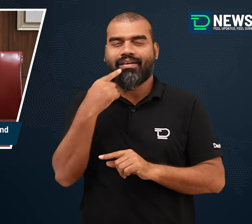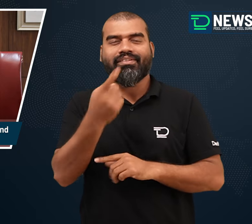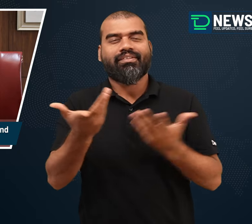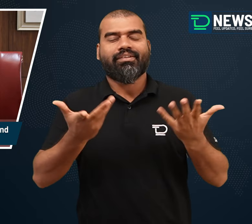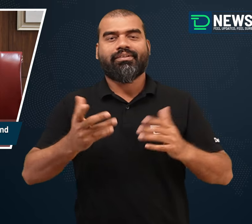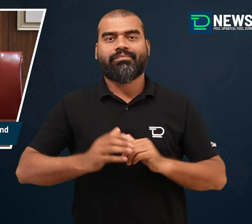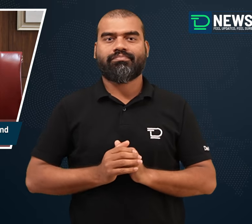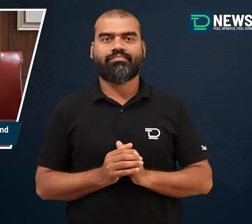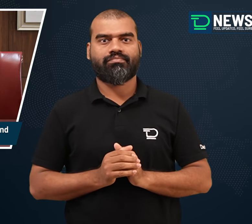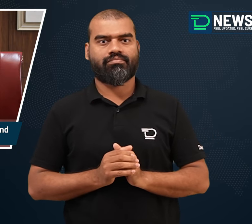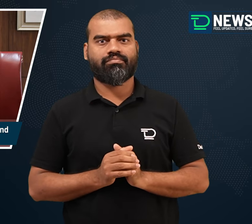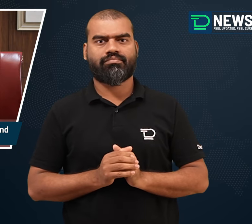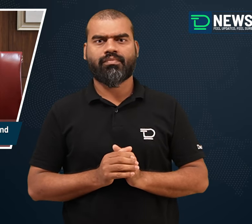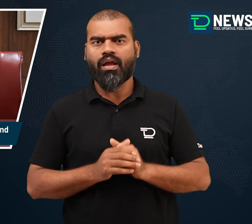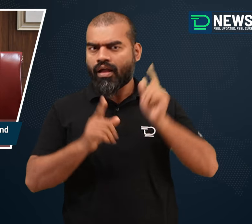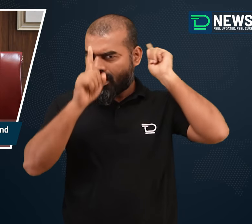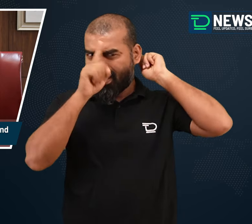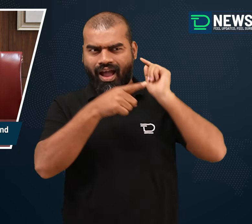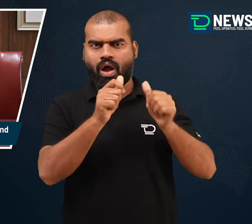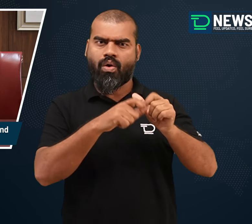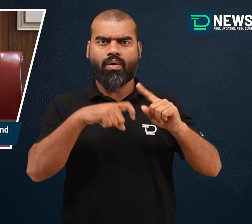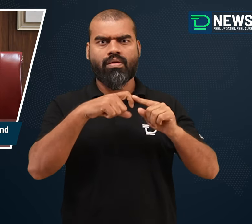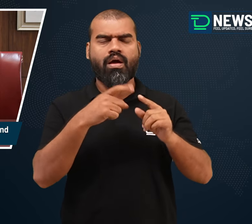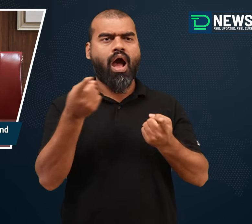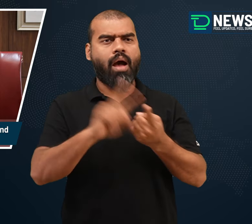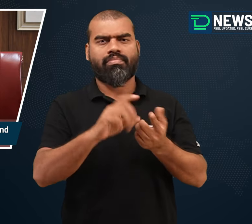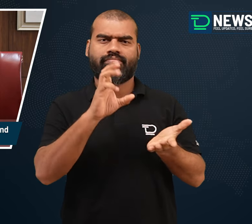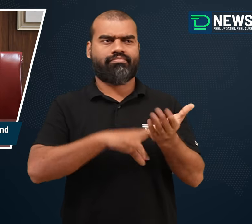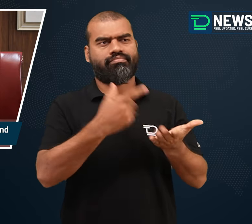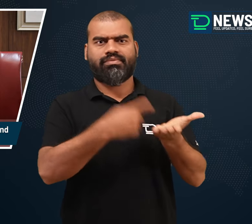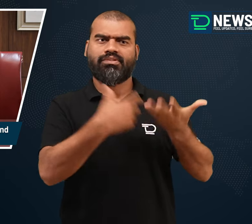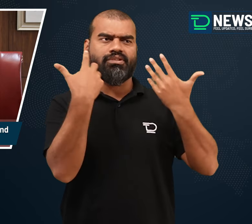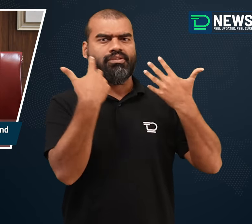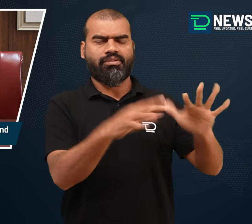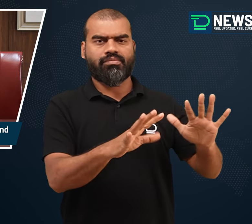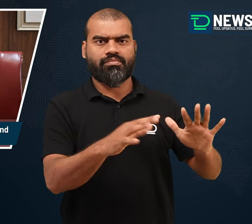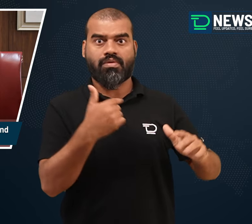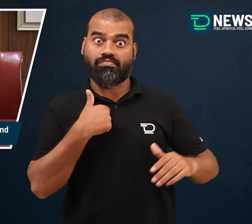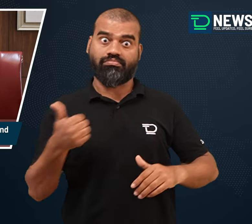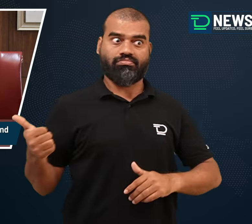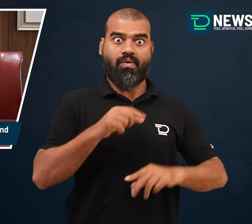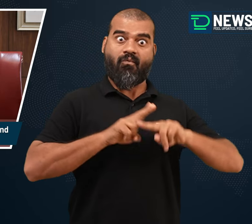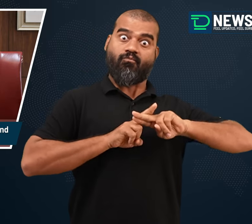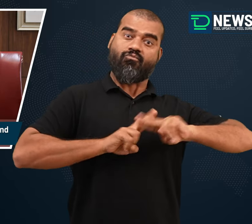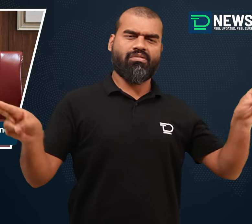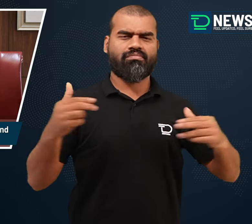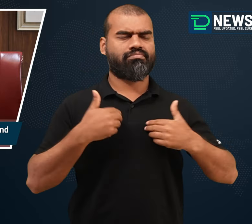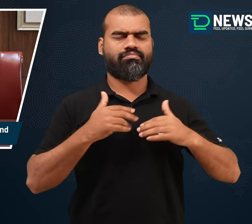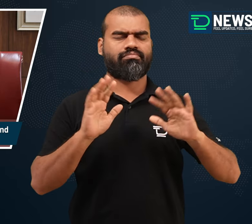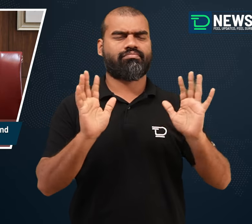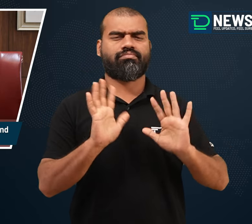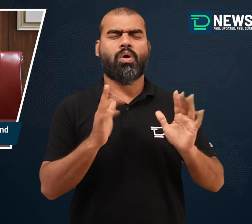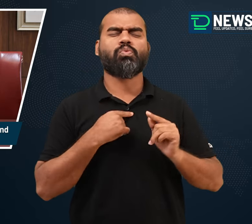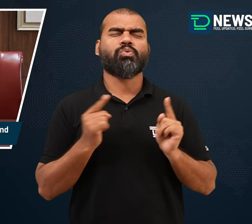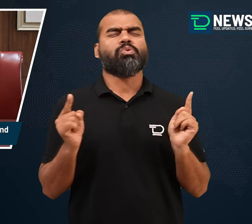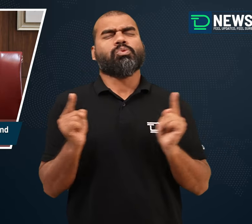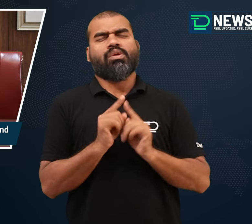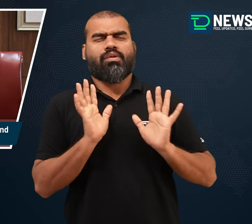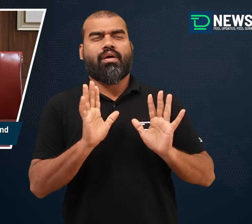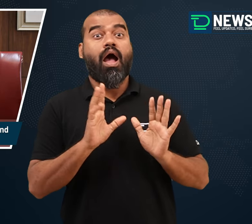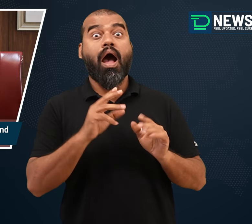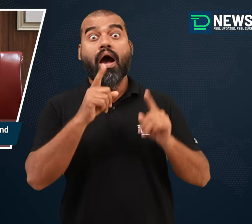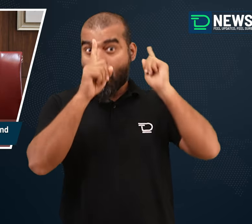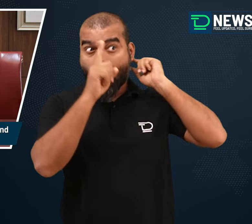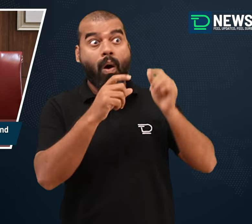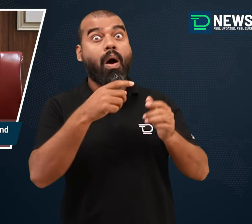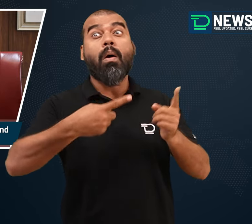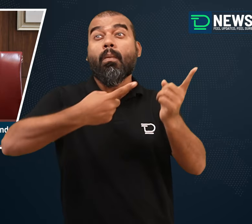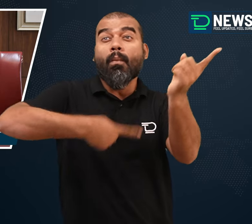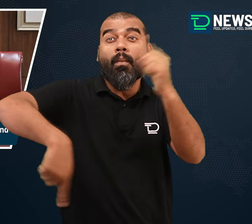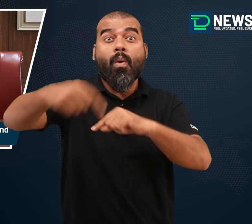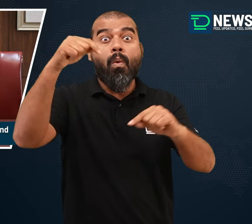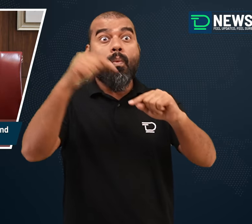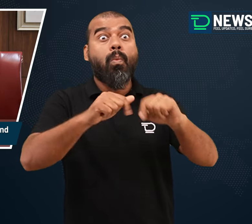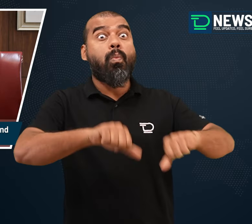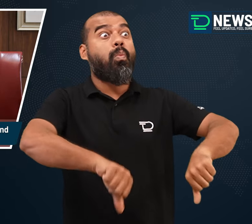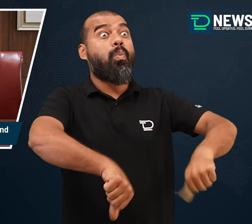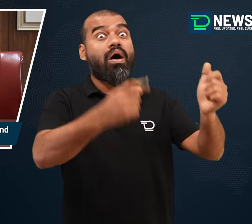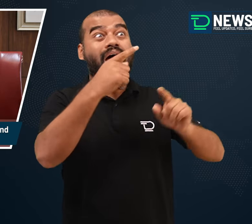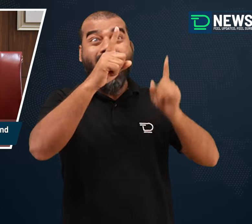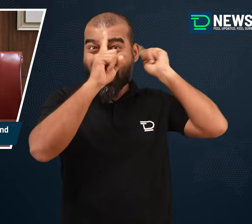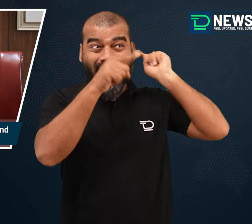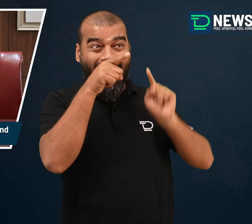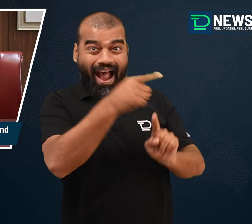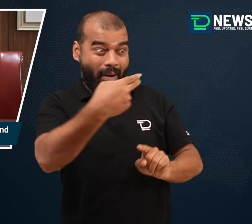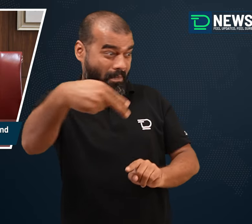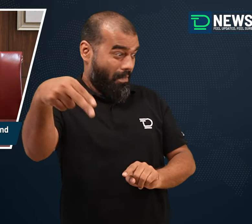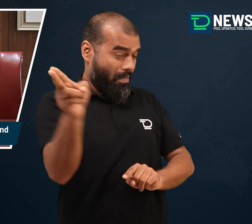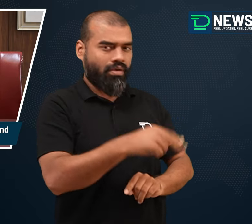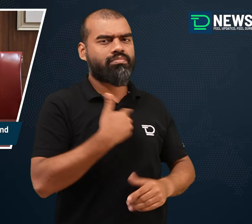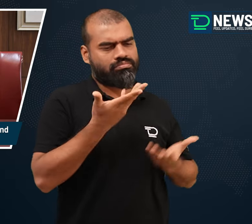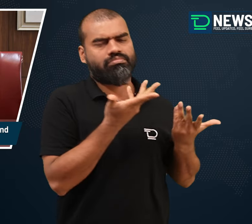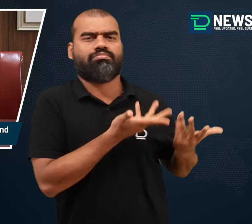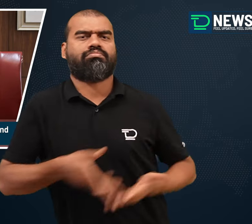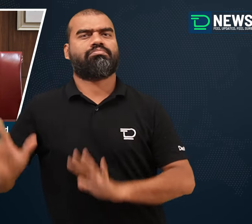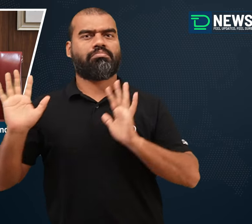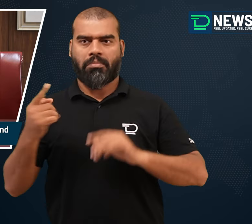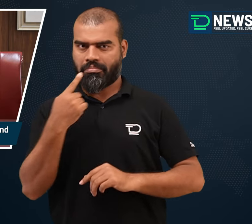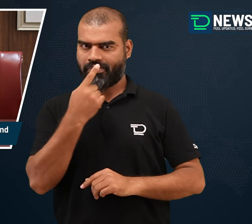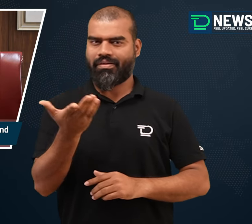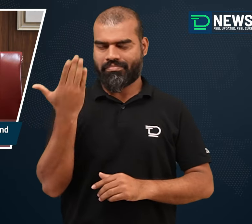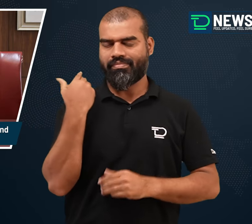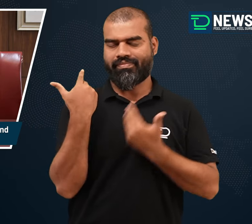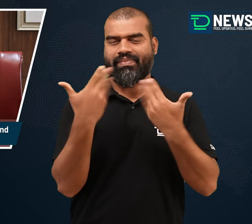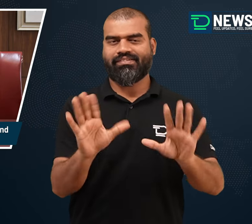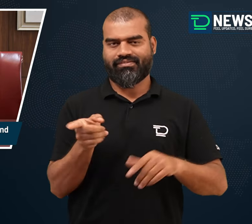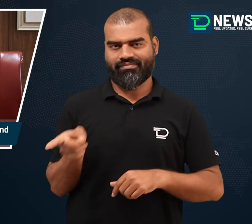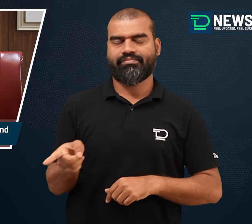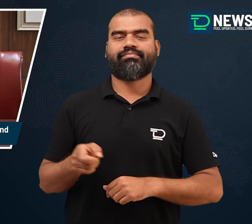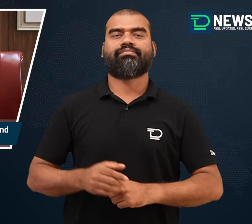she will remain the Chief Minister till the people of Delhi accept Kejriwal in the next elections.